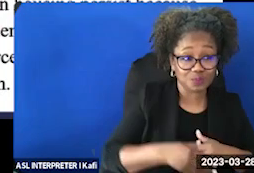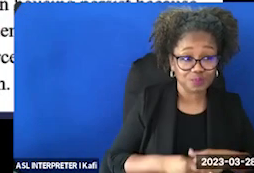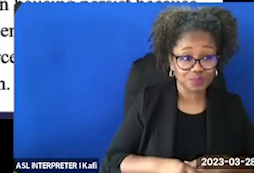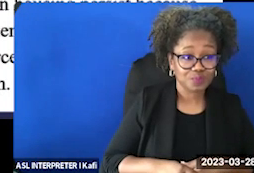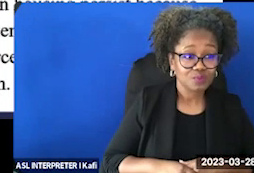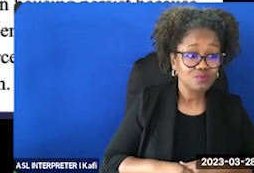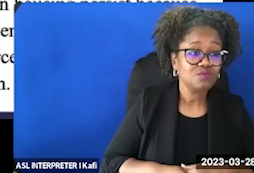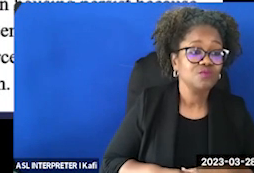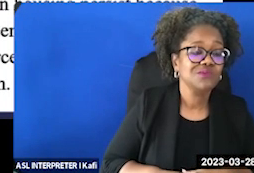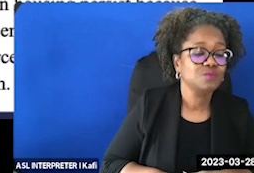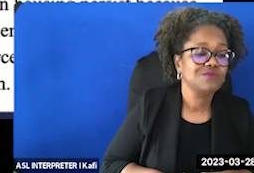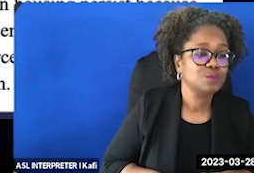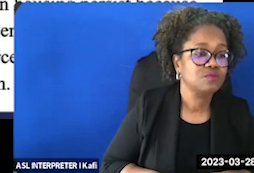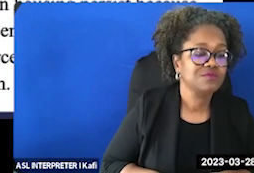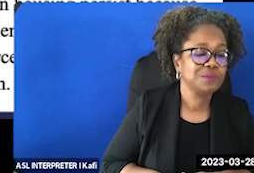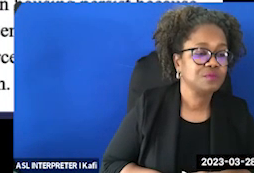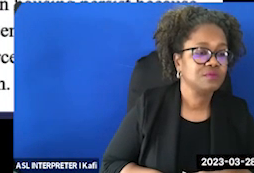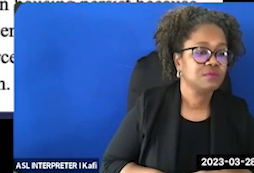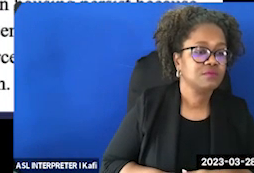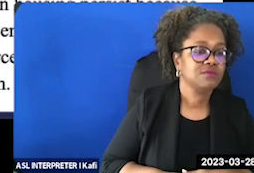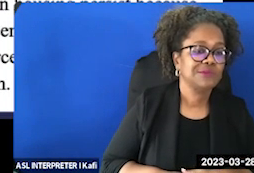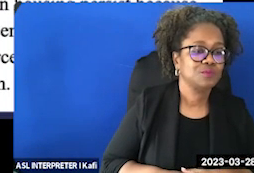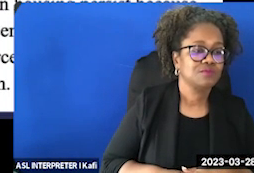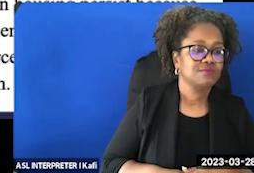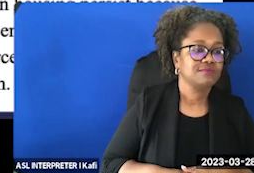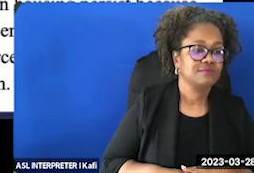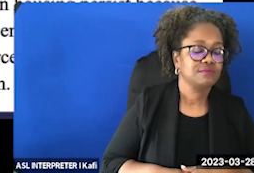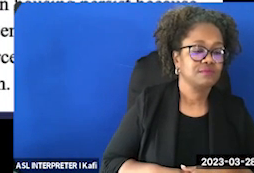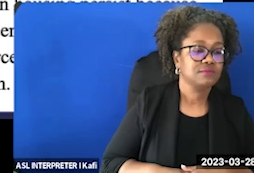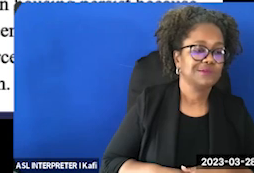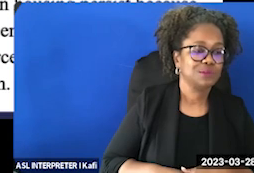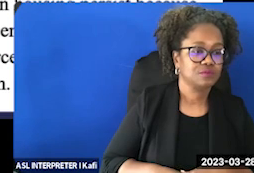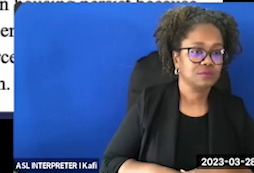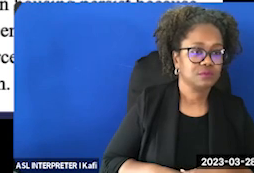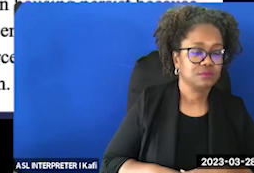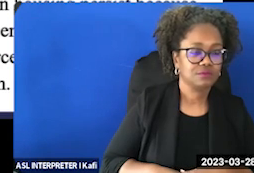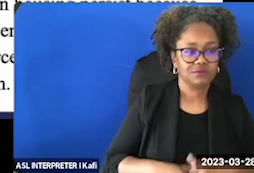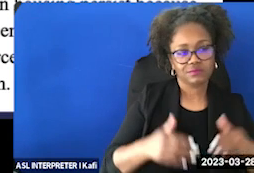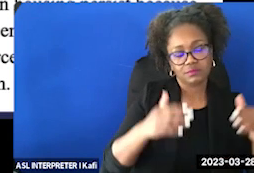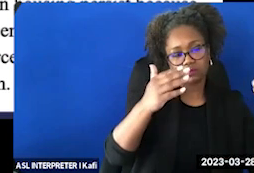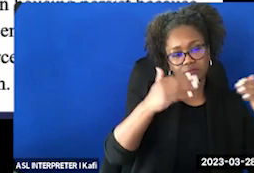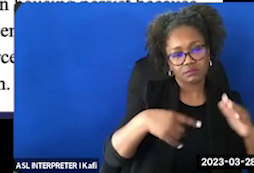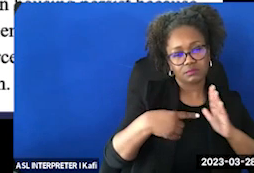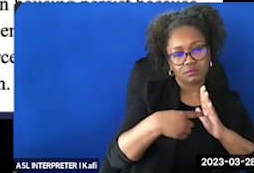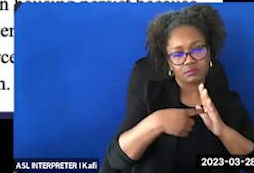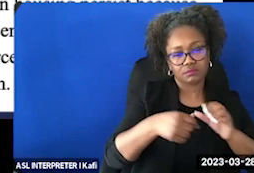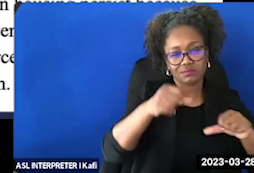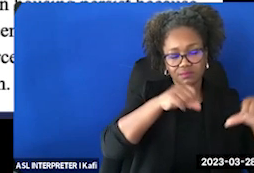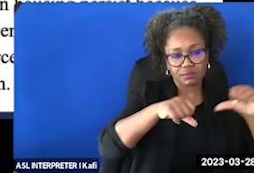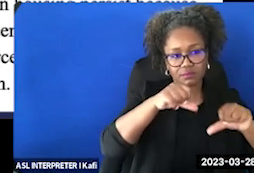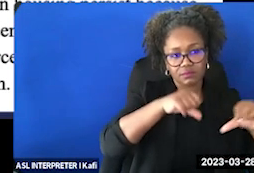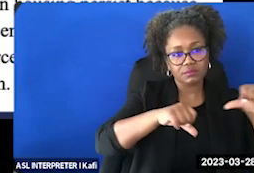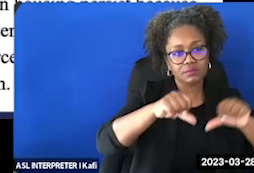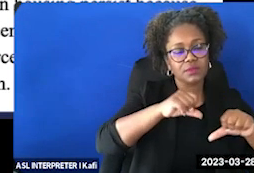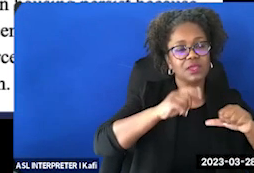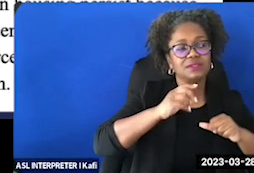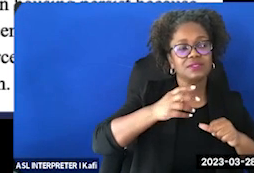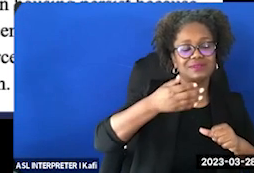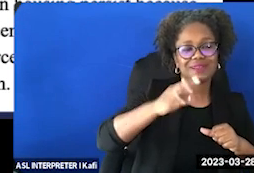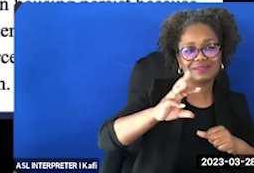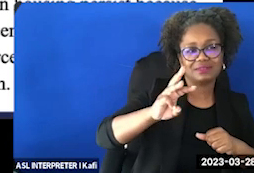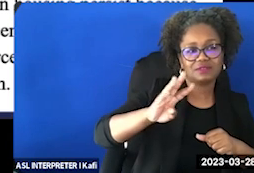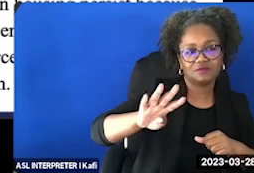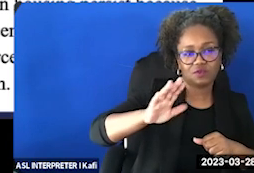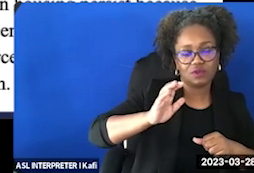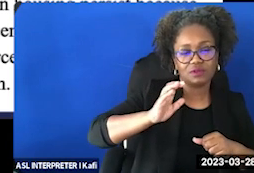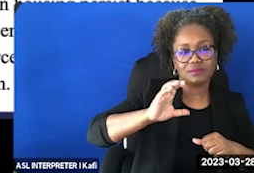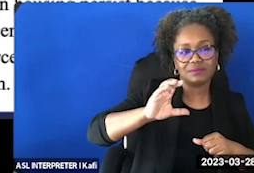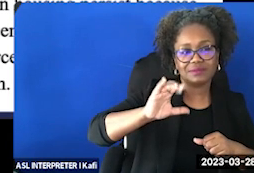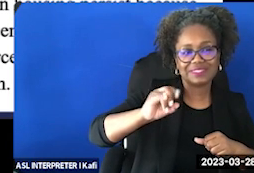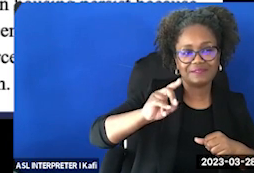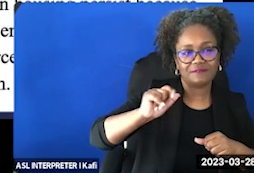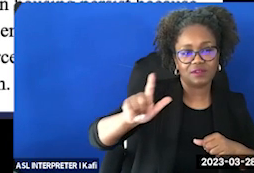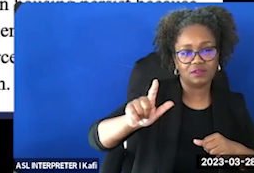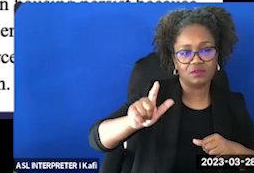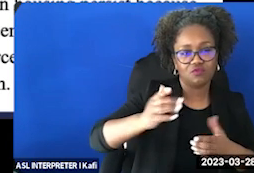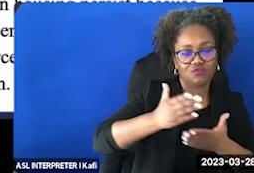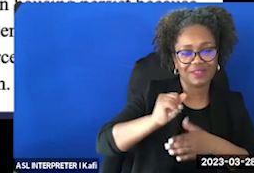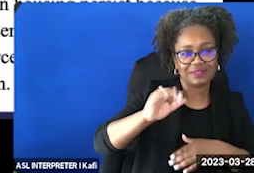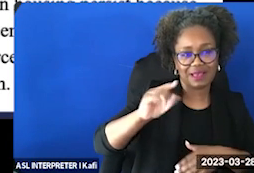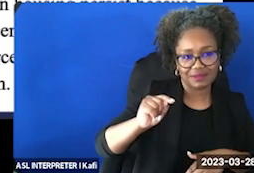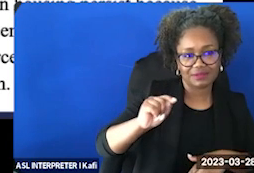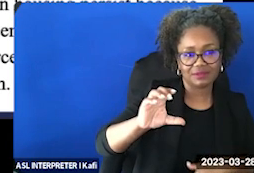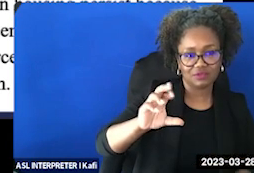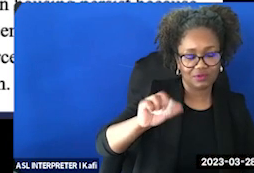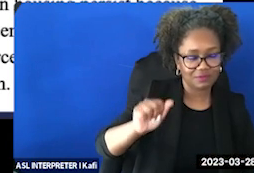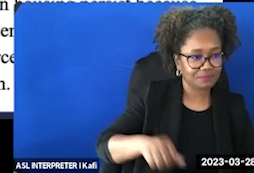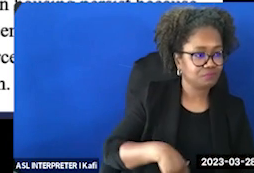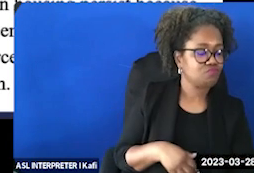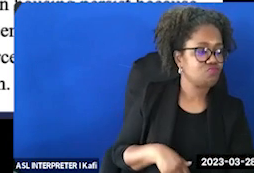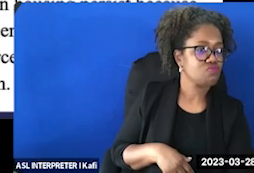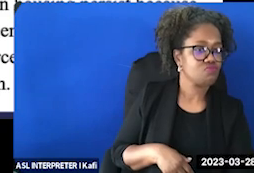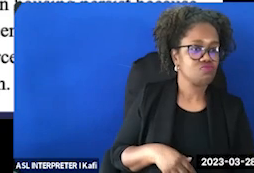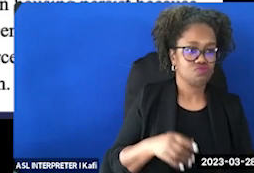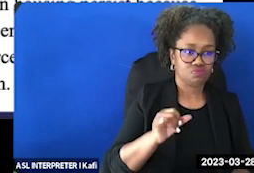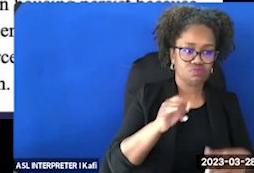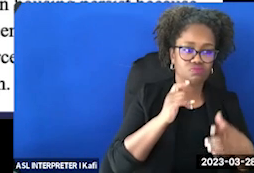Debbie Stine, Science & Technology Policy Academy: So another example of where science influenced it. Is is the 1964 Civil Rights Act. You saw a lot of those policies were in the late 1960 S. When civil rights were a big portion